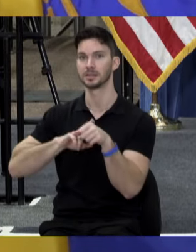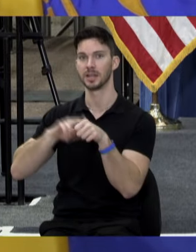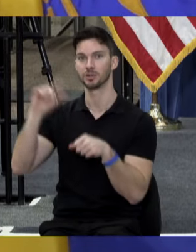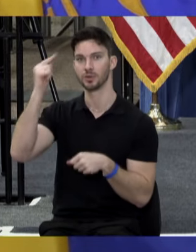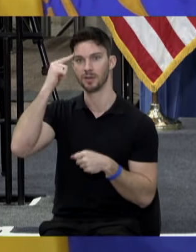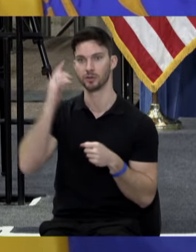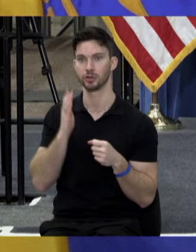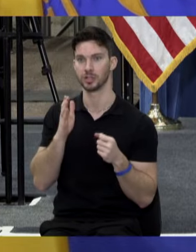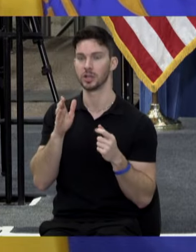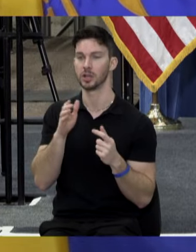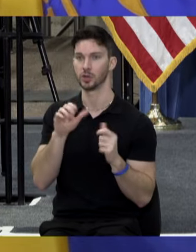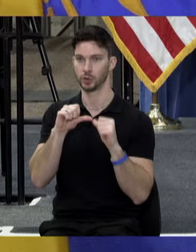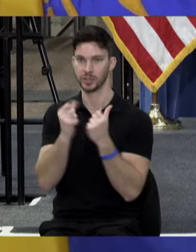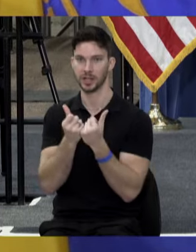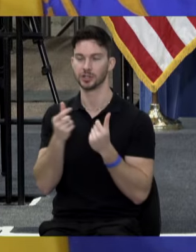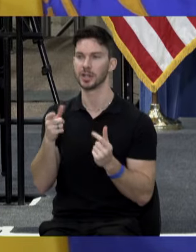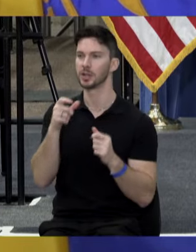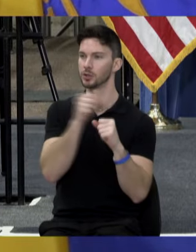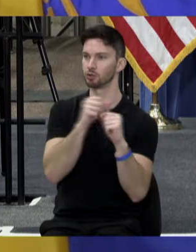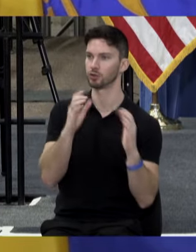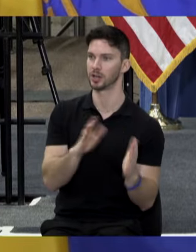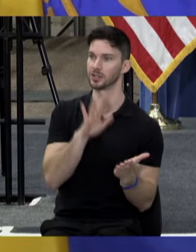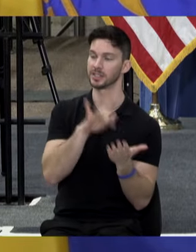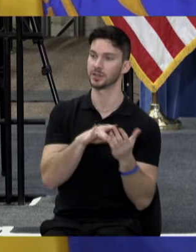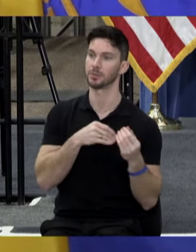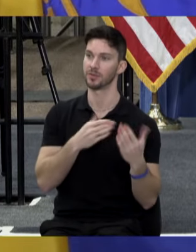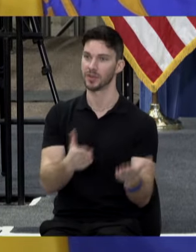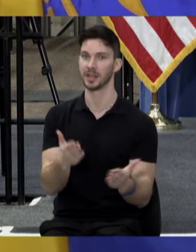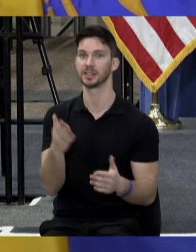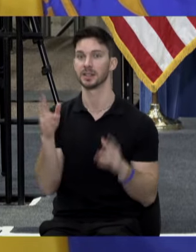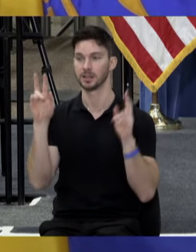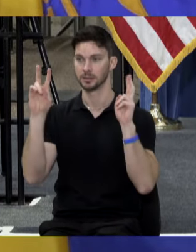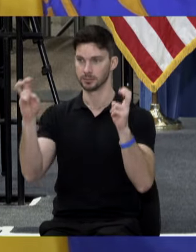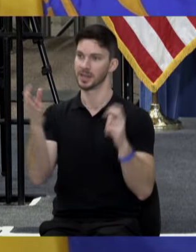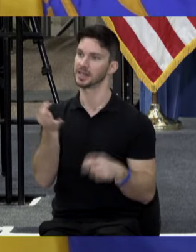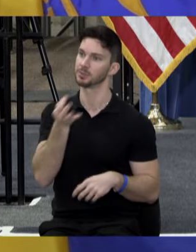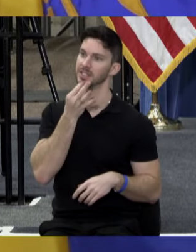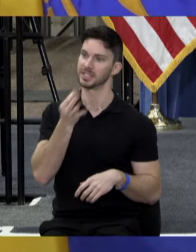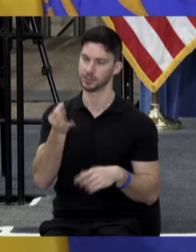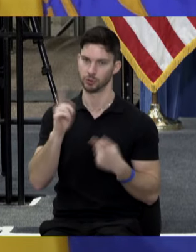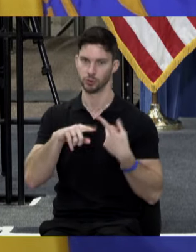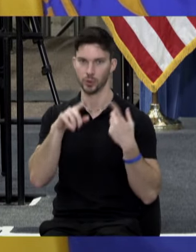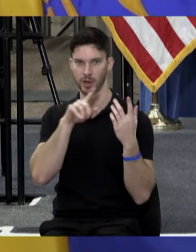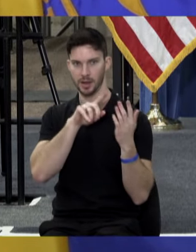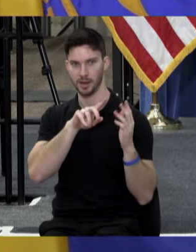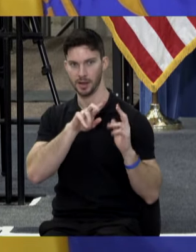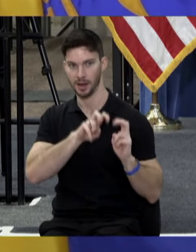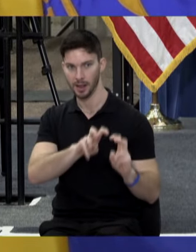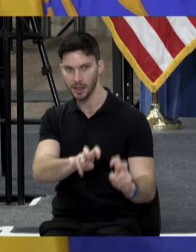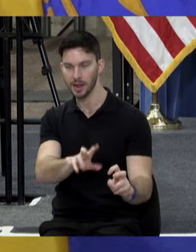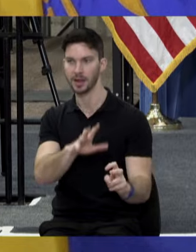the Strategy Center provides subject matter expertise to analyze and to catalyze bold